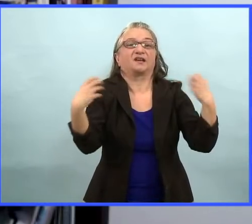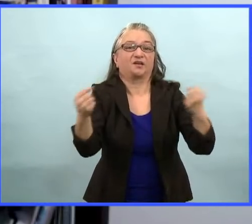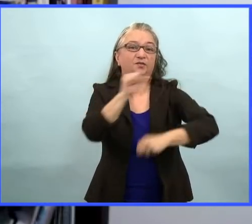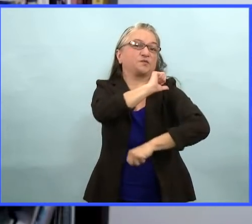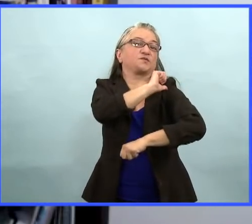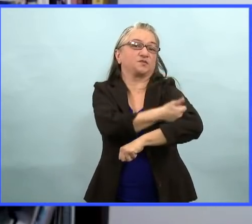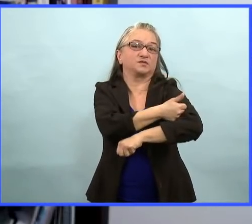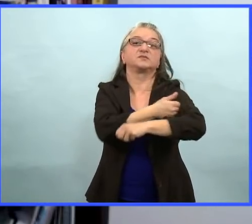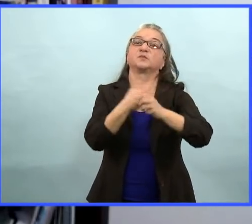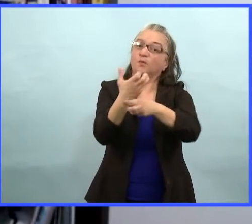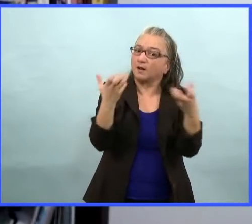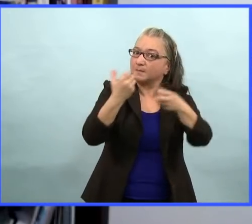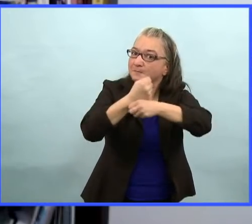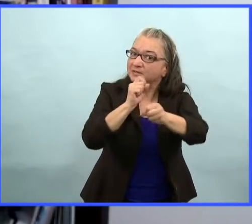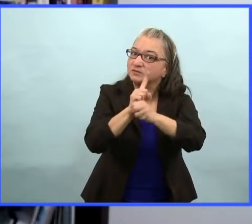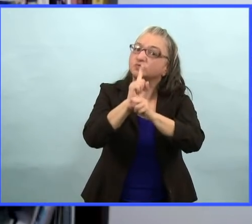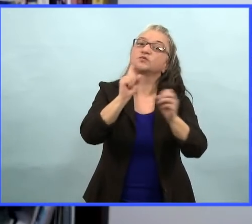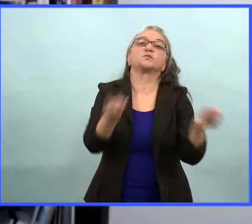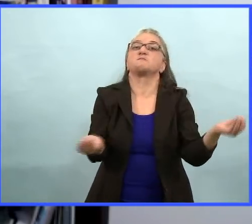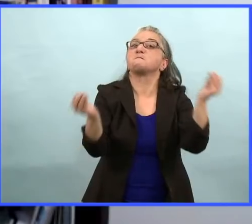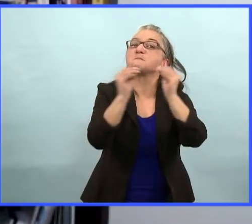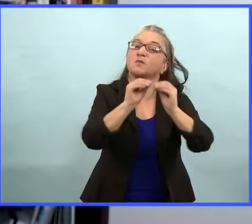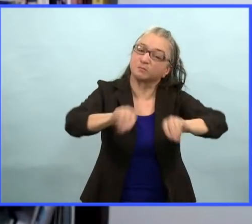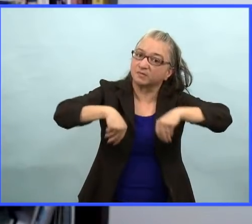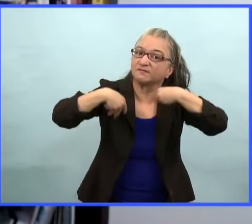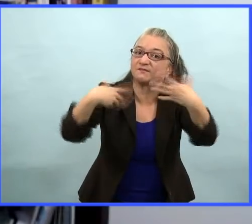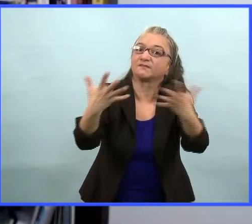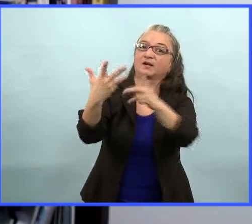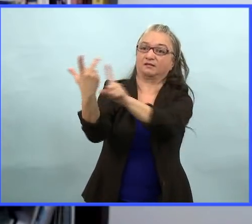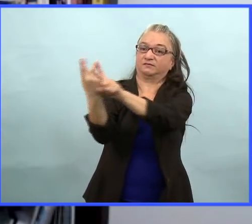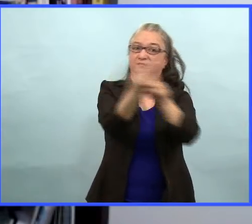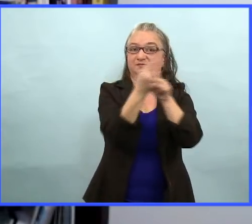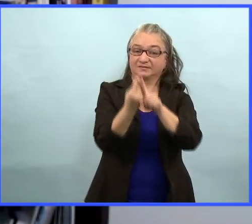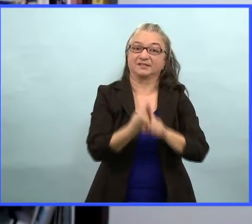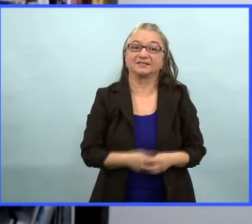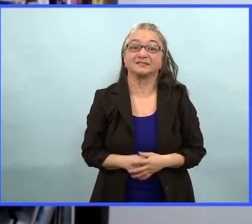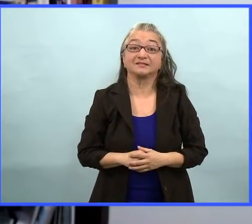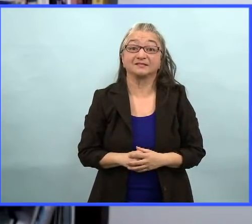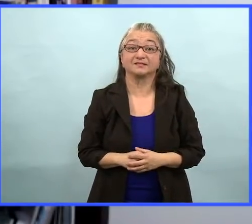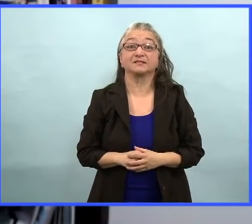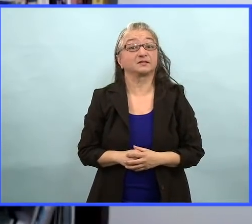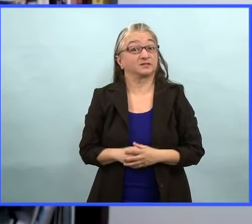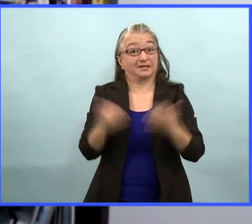me to my weekly reminder to manitobans that if you have not received the next vaccine dose that you